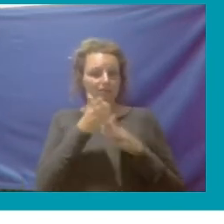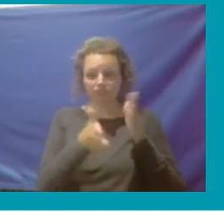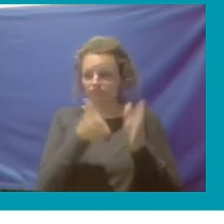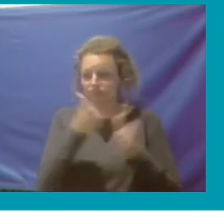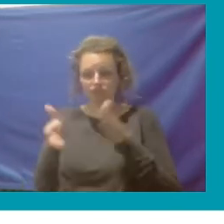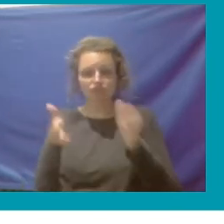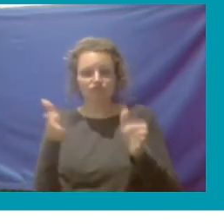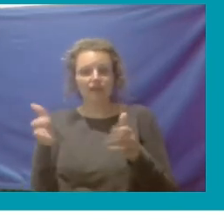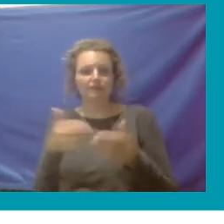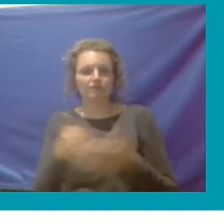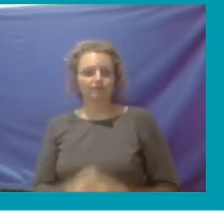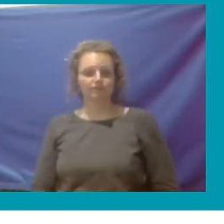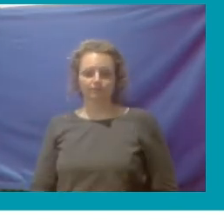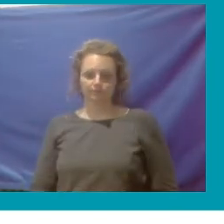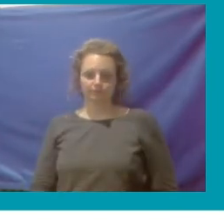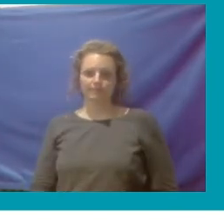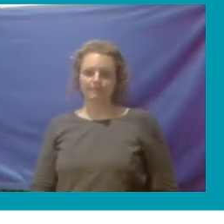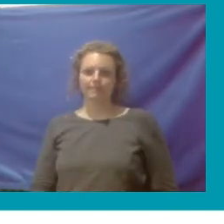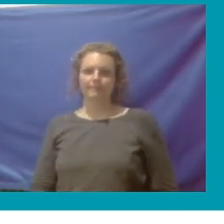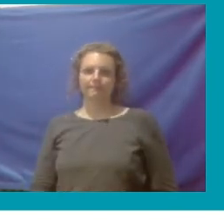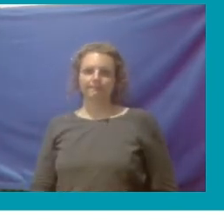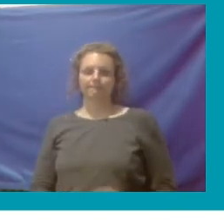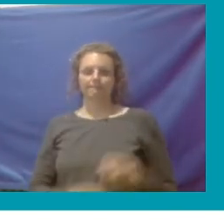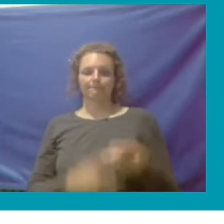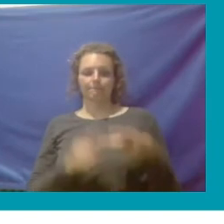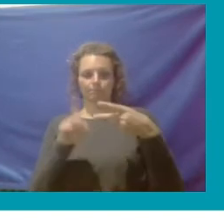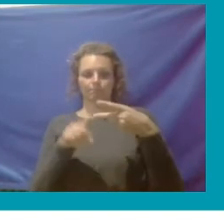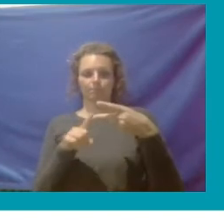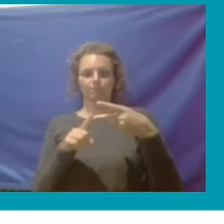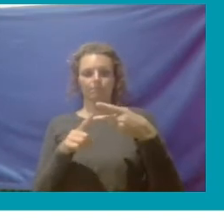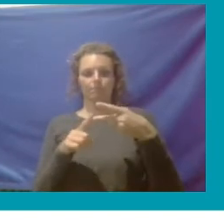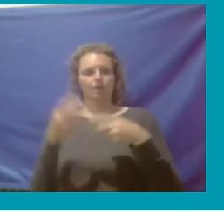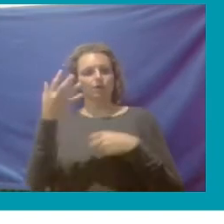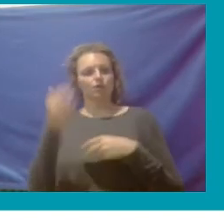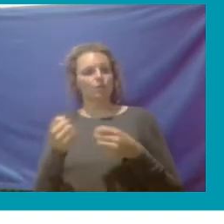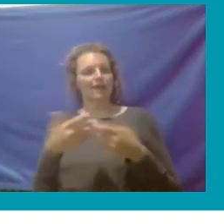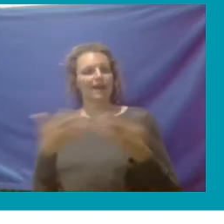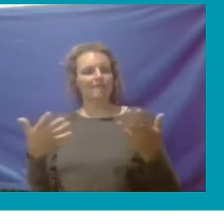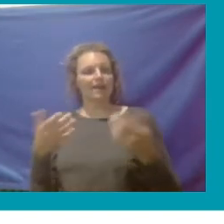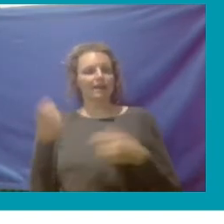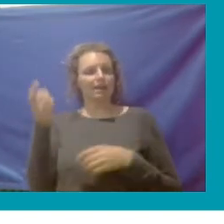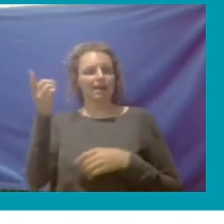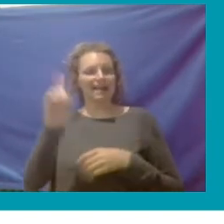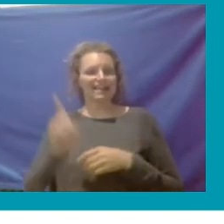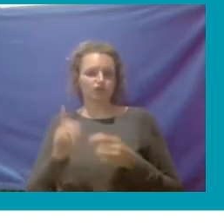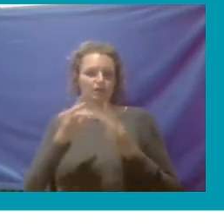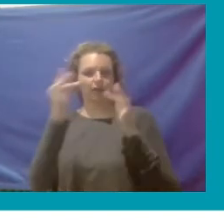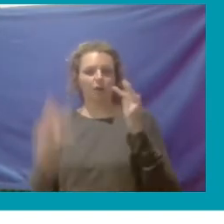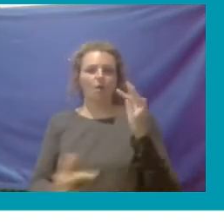And so do we have any electronic leaflets to promote the Hive, please? Oh yes.